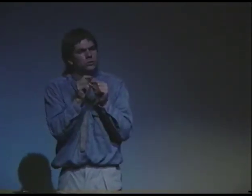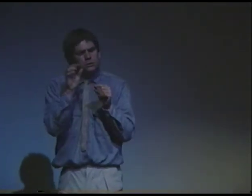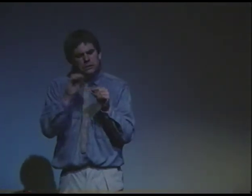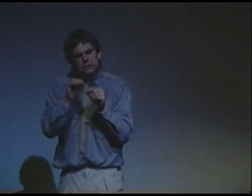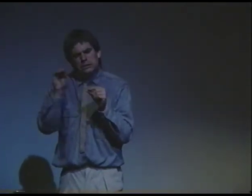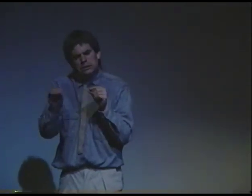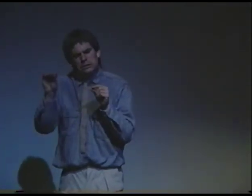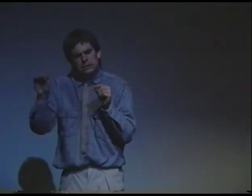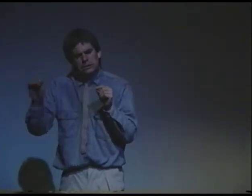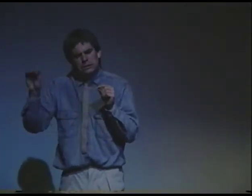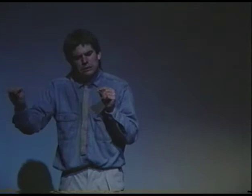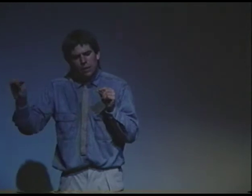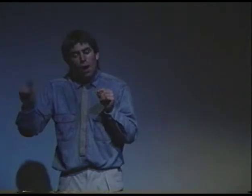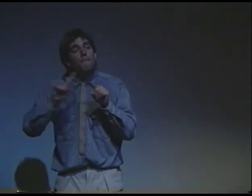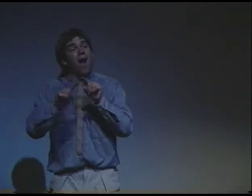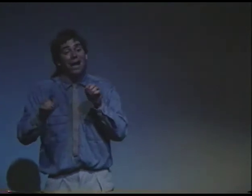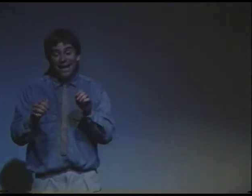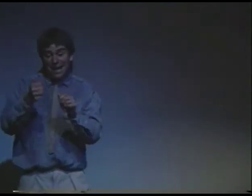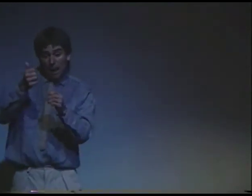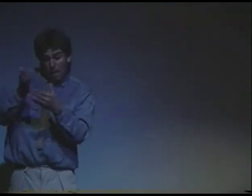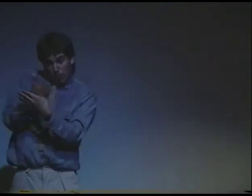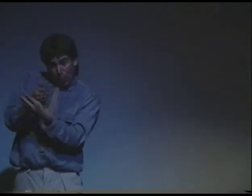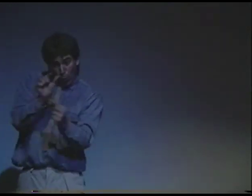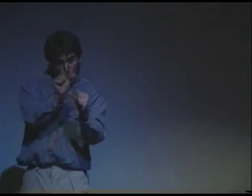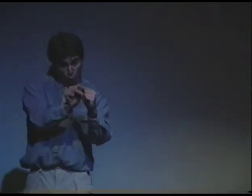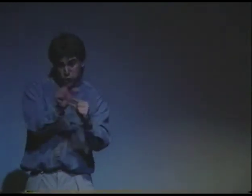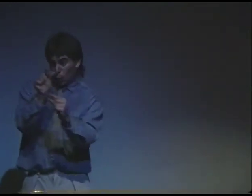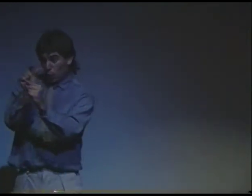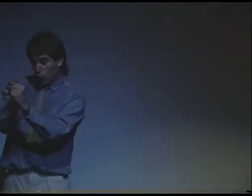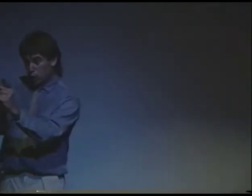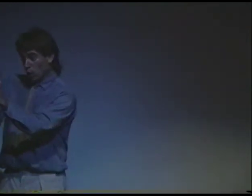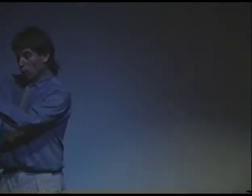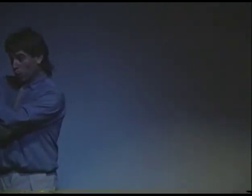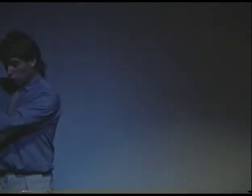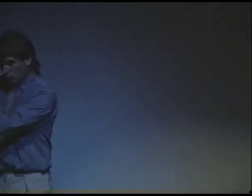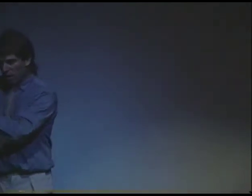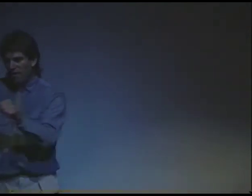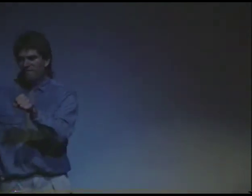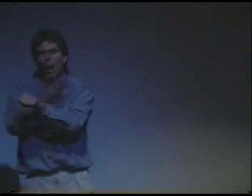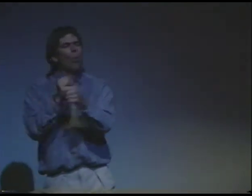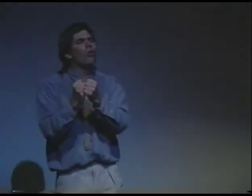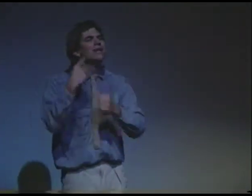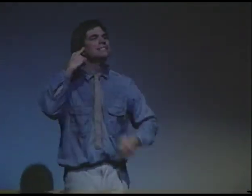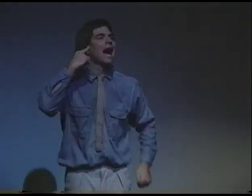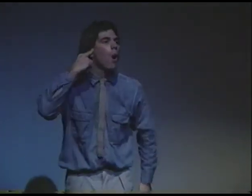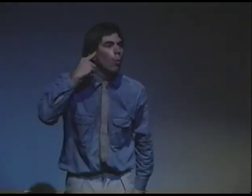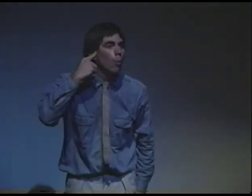Maybe, he'll throw out words. But between the words, maybe he'll